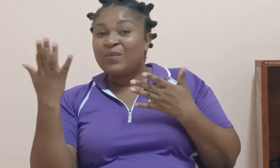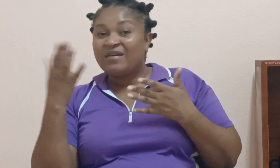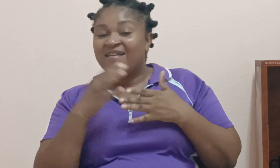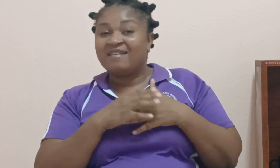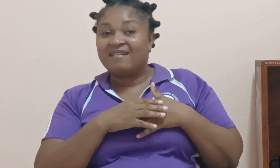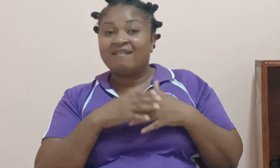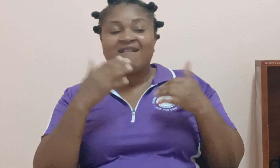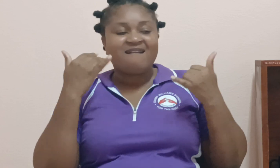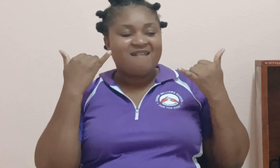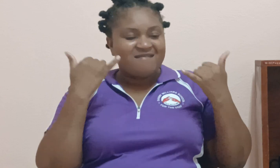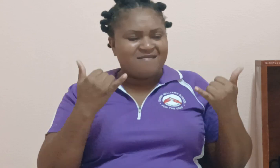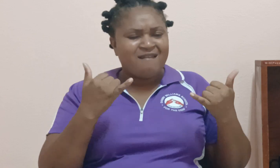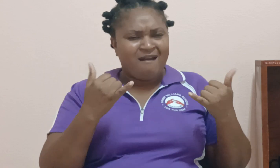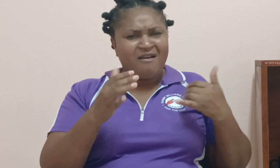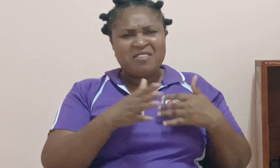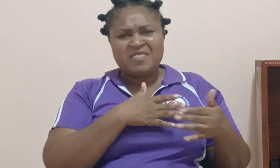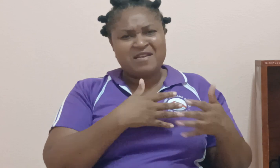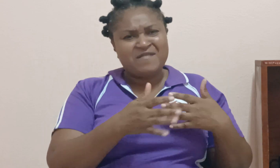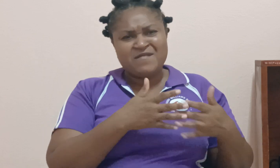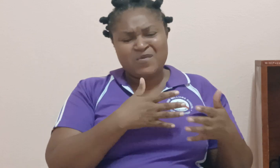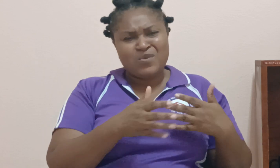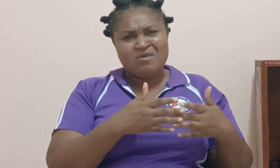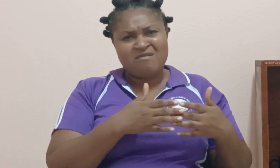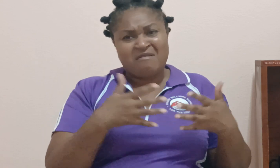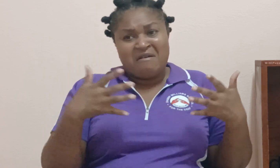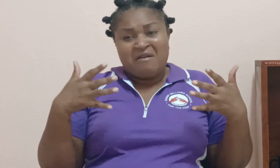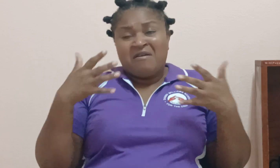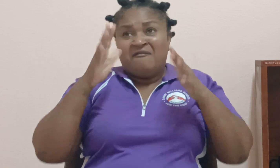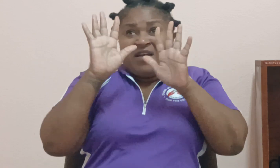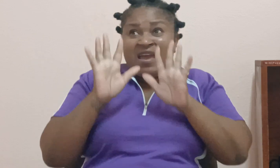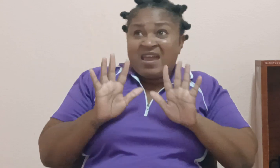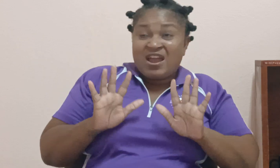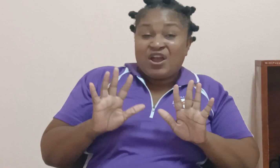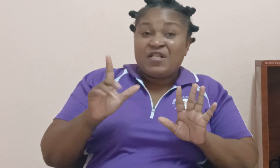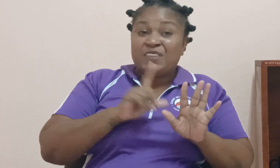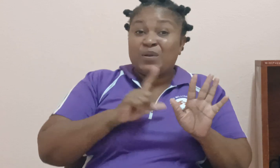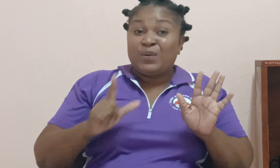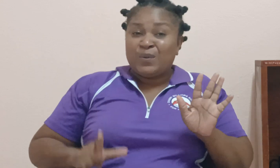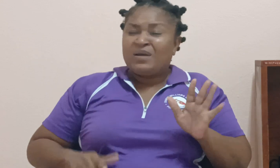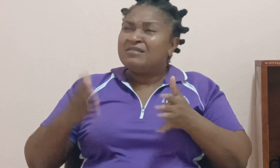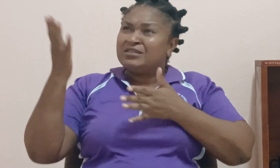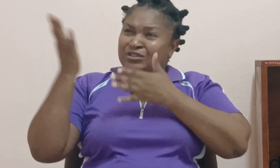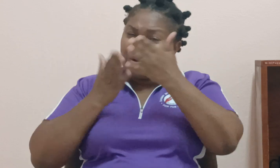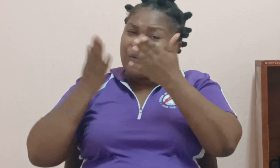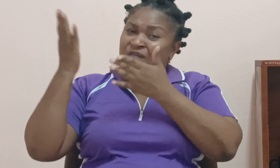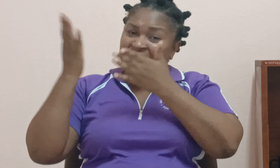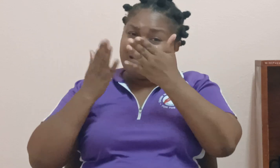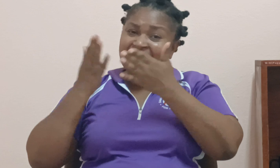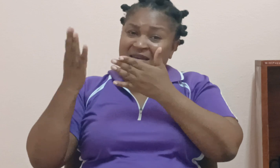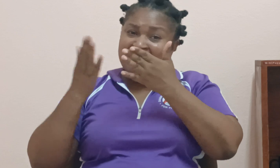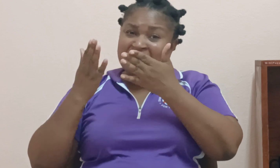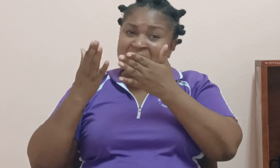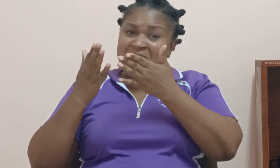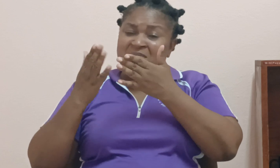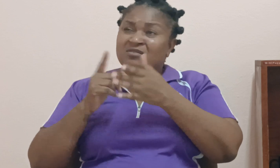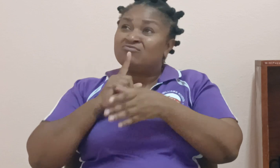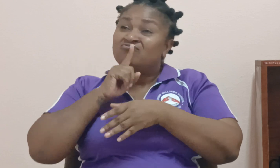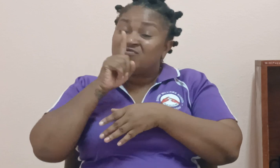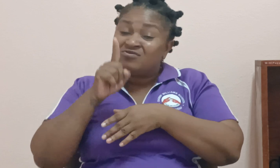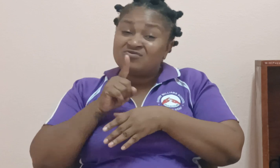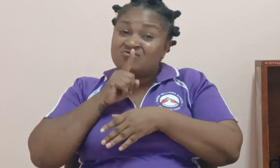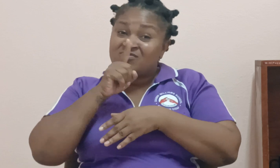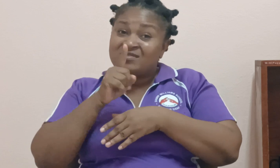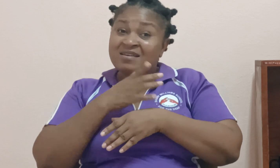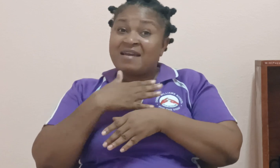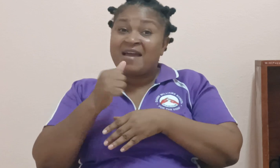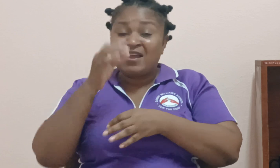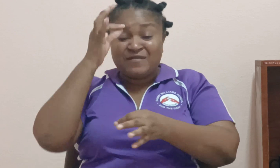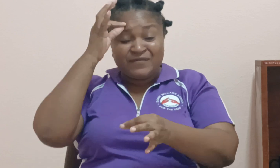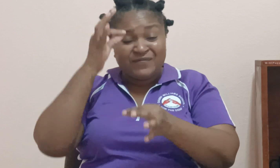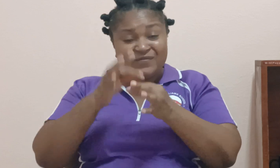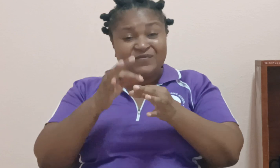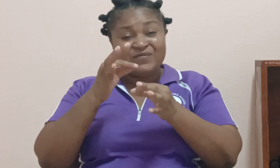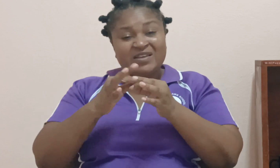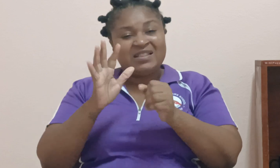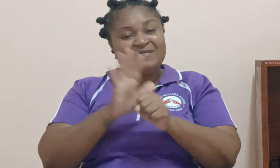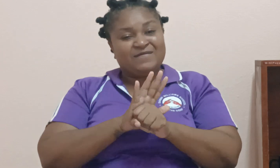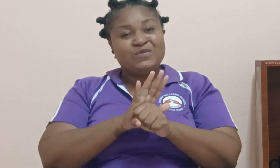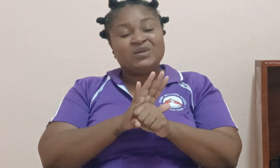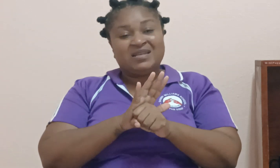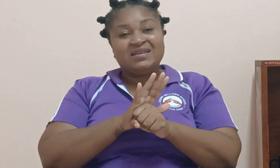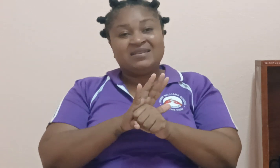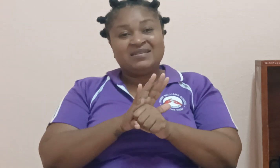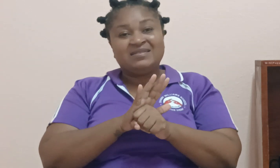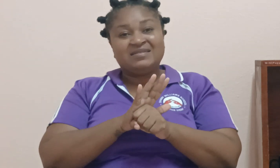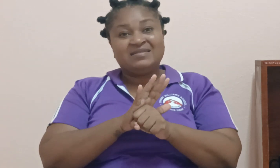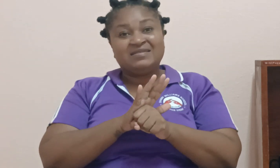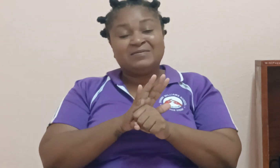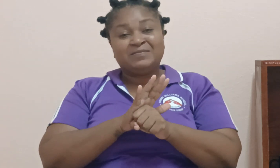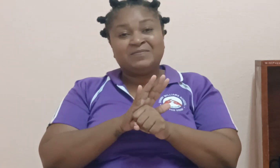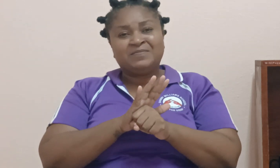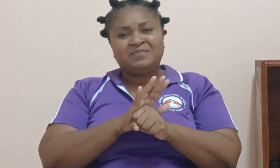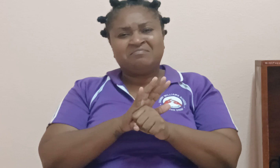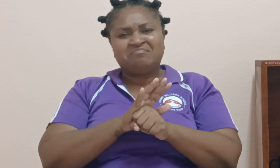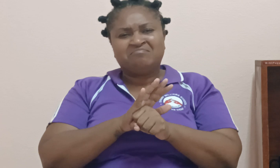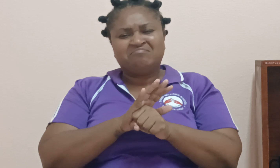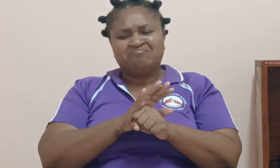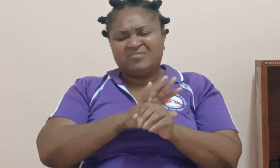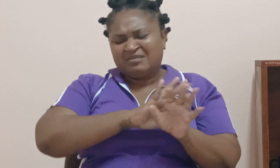“Now therefore fear the LORD and serve him in sincerity and in faithfulness. Put away the gods